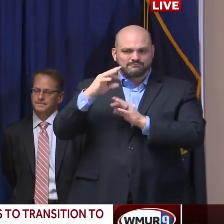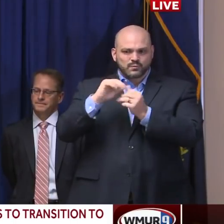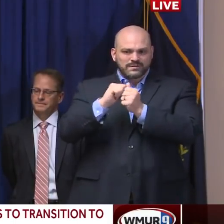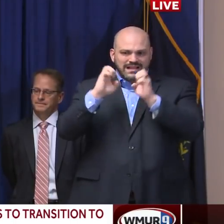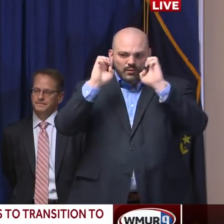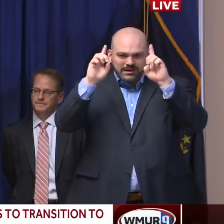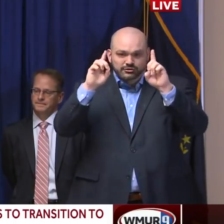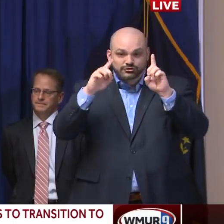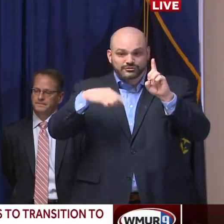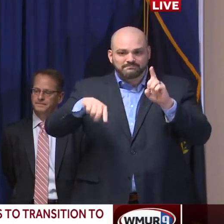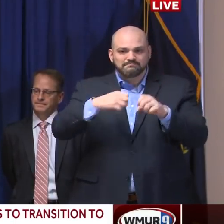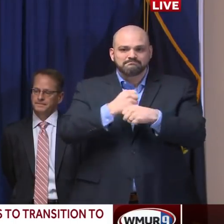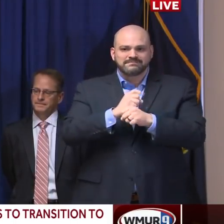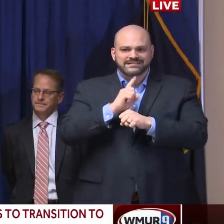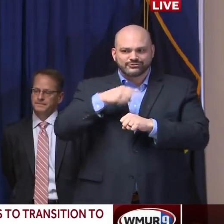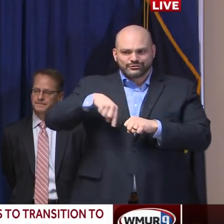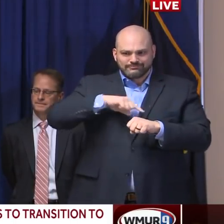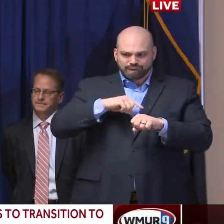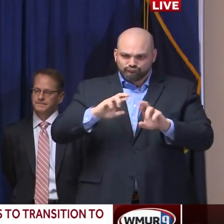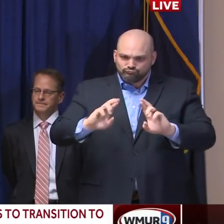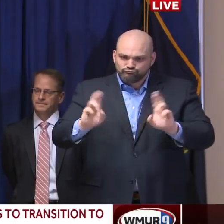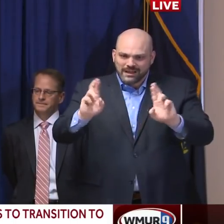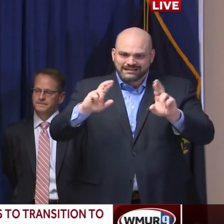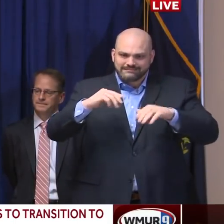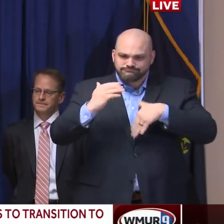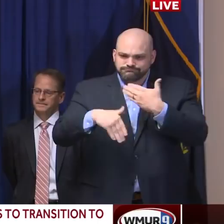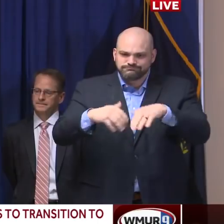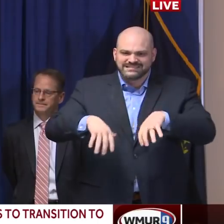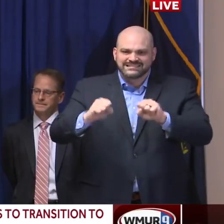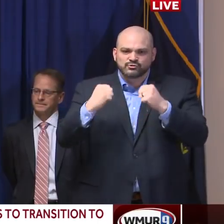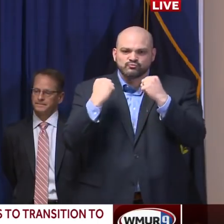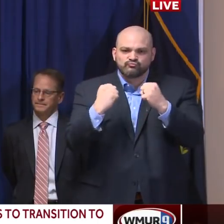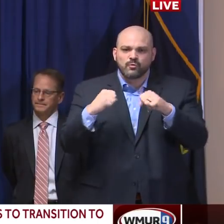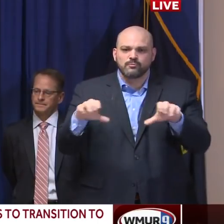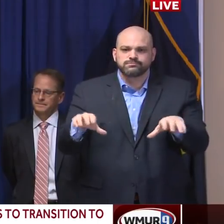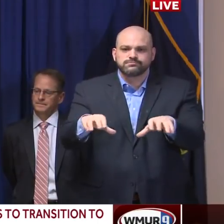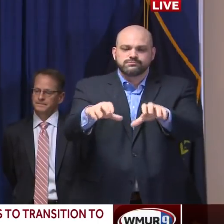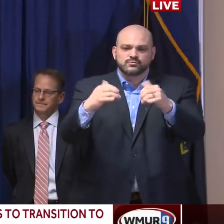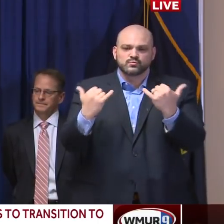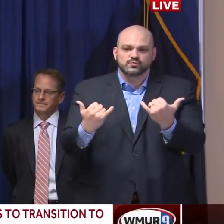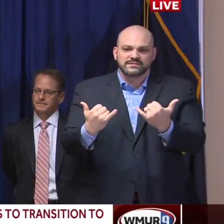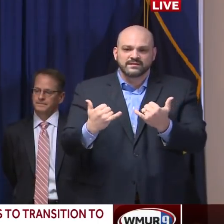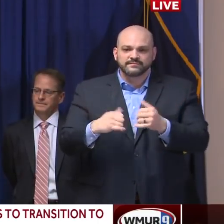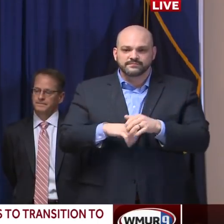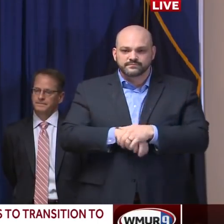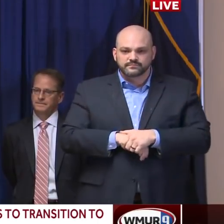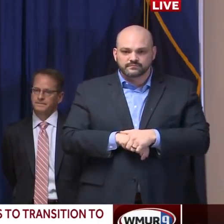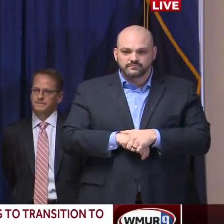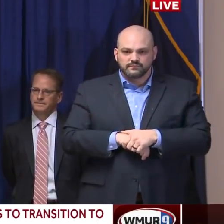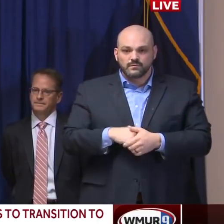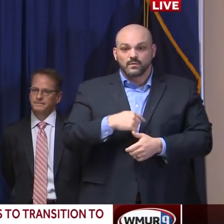THE COMMISSIONER AND HIS TEAM ARE TO BE COMMENDED FOR THEIR EFFORTS TO PUT US IN A VERY STRONG POSITION TO TAKE THESE ACTIONS TODAY.